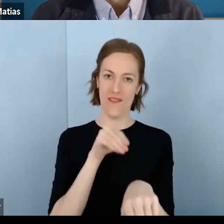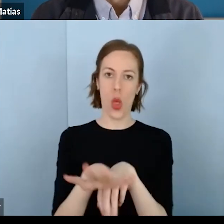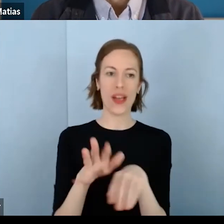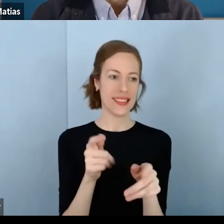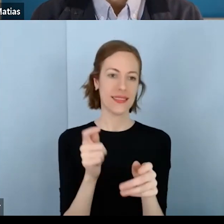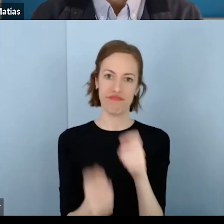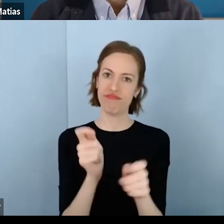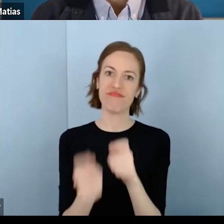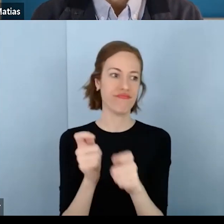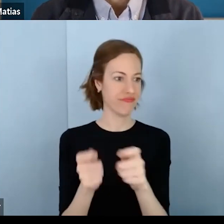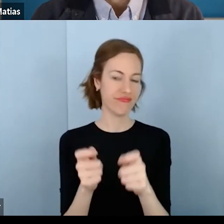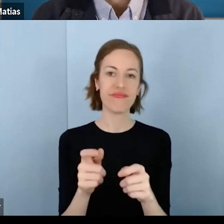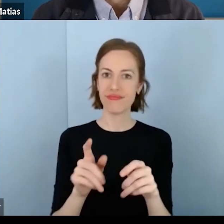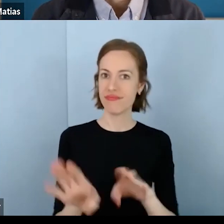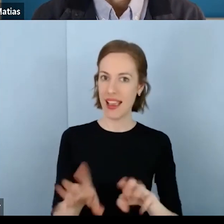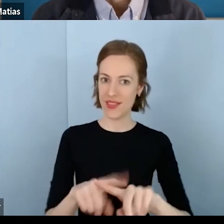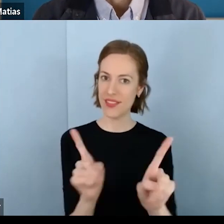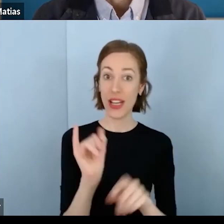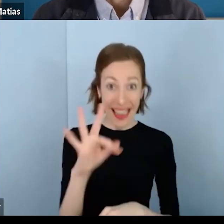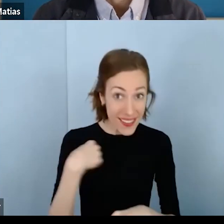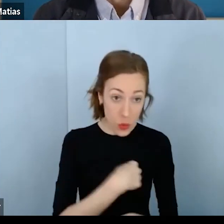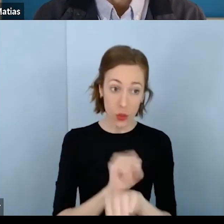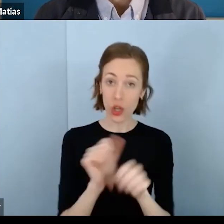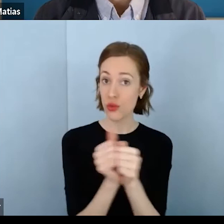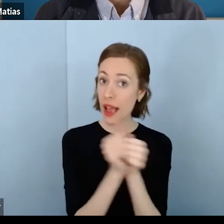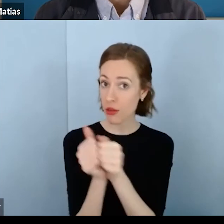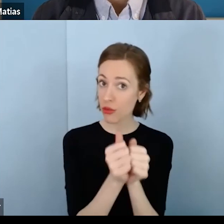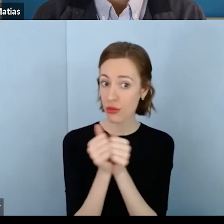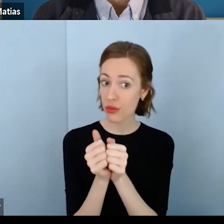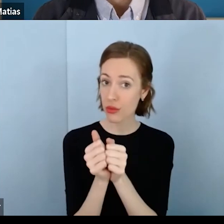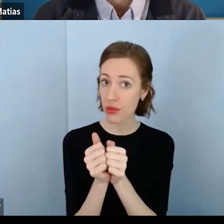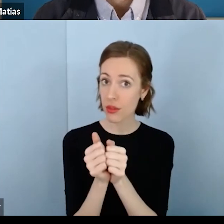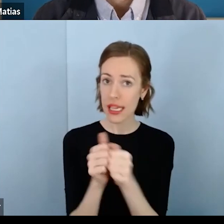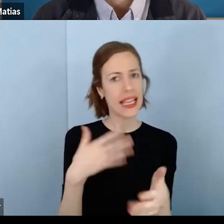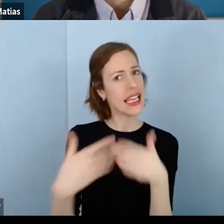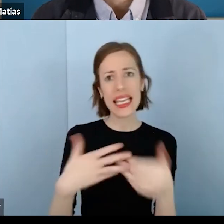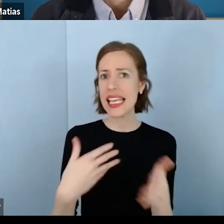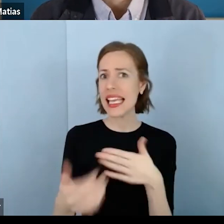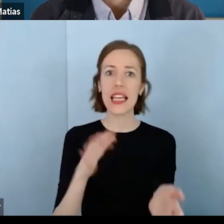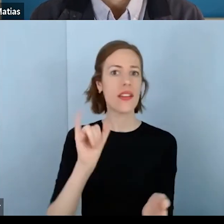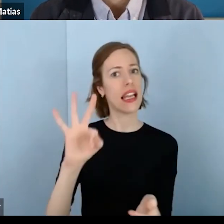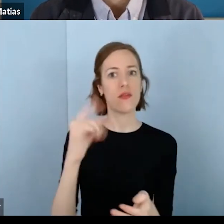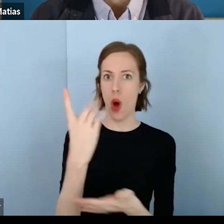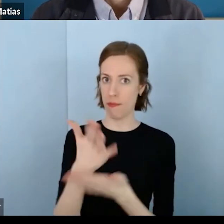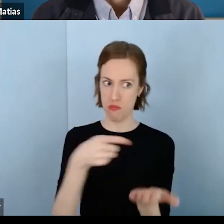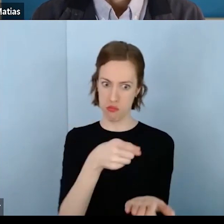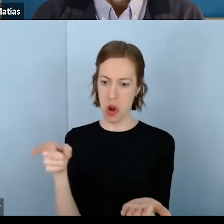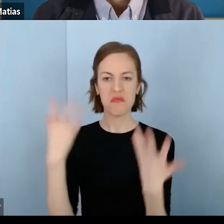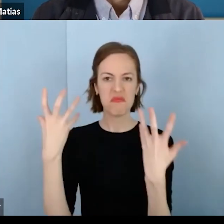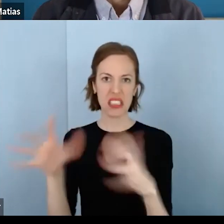Even if there isn't intransigent entity that doesn't want to pay attention to the issue or create change.